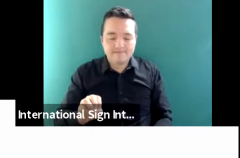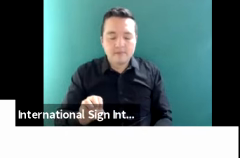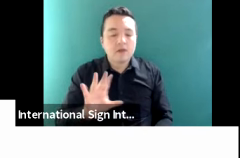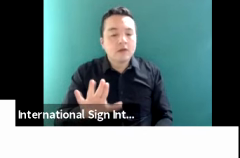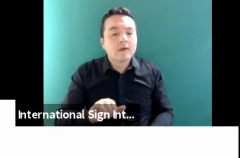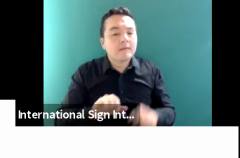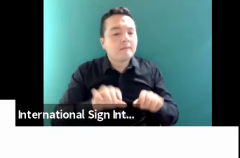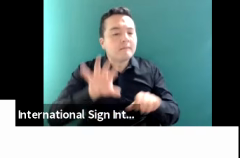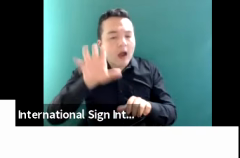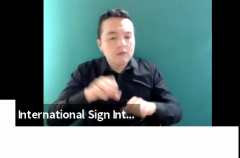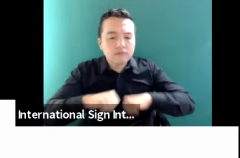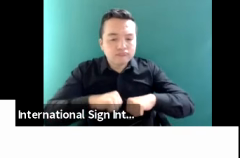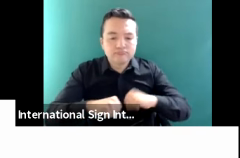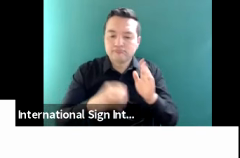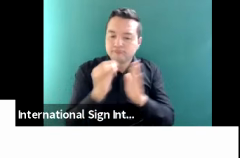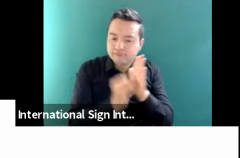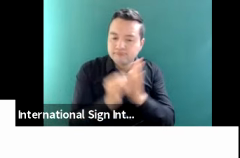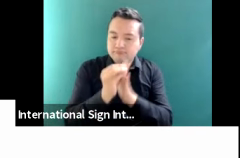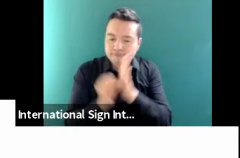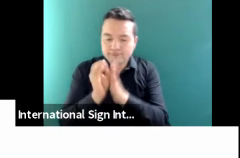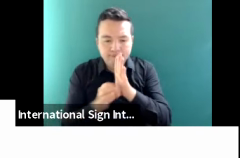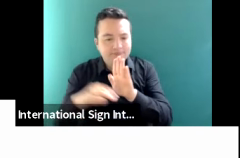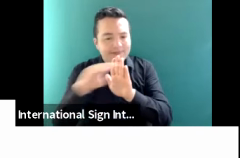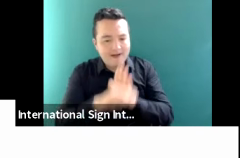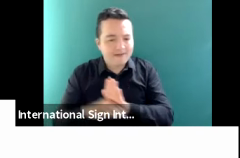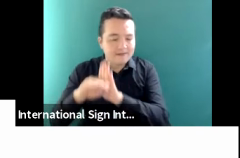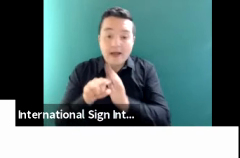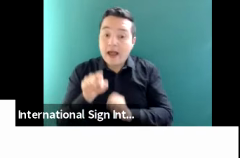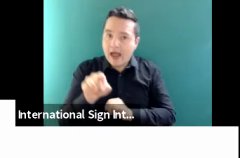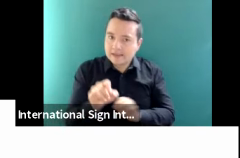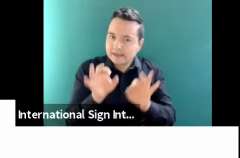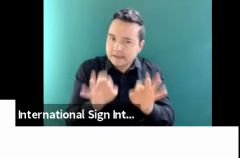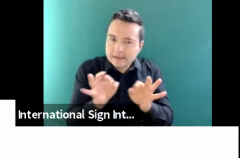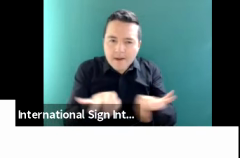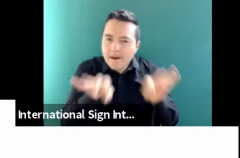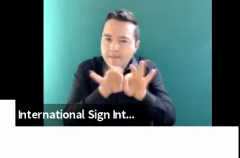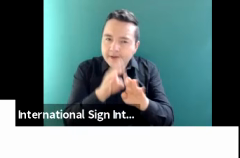The third point is only 34 percent of countries use international accessibility standards.